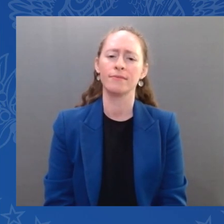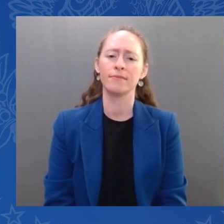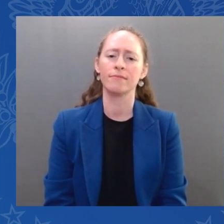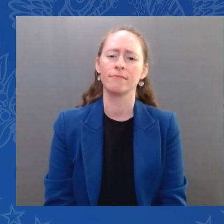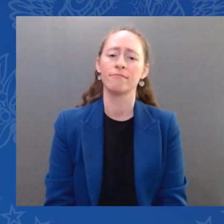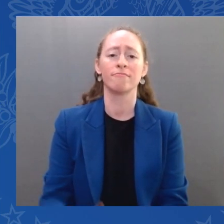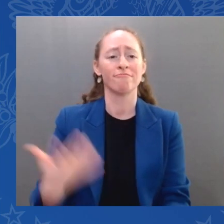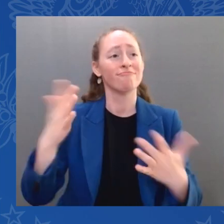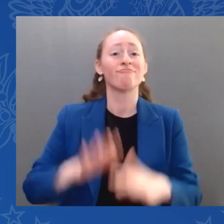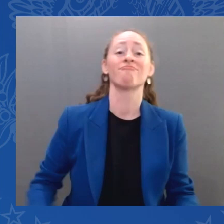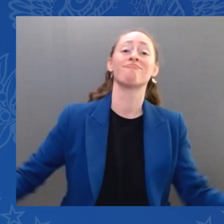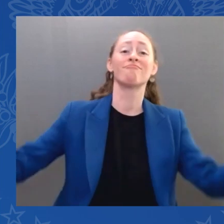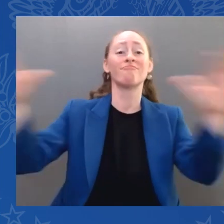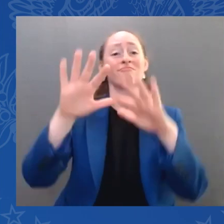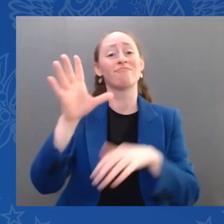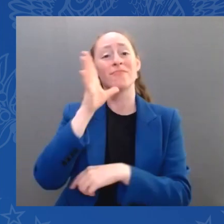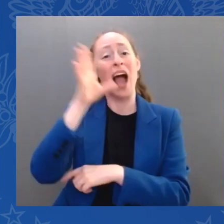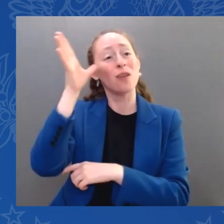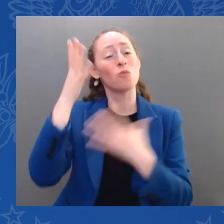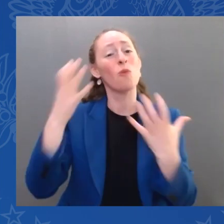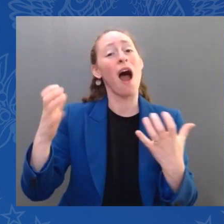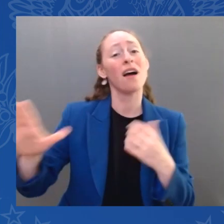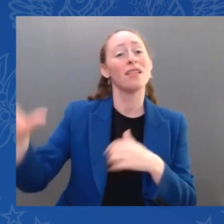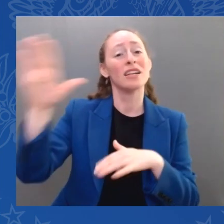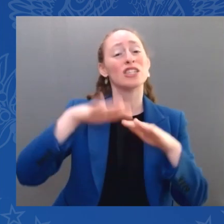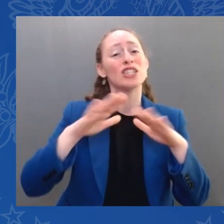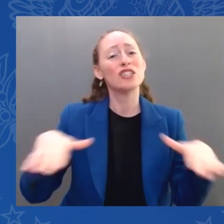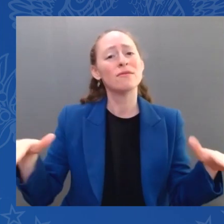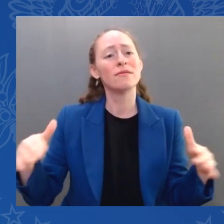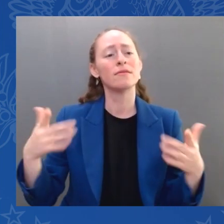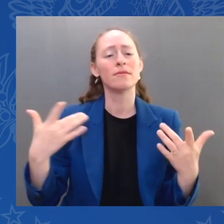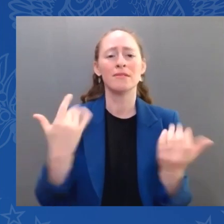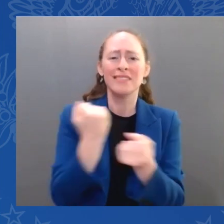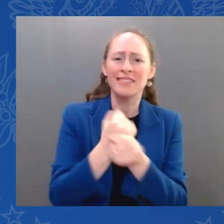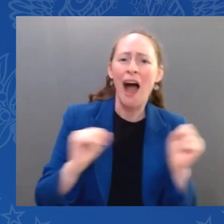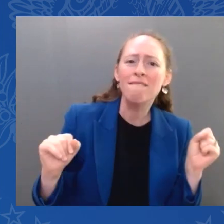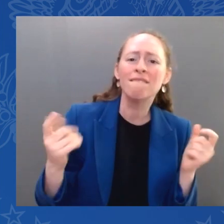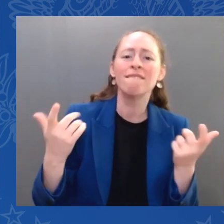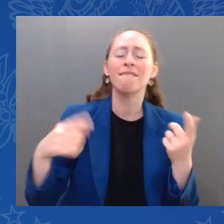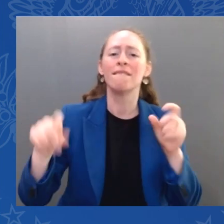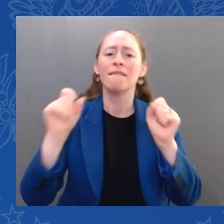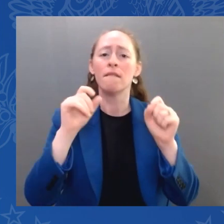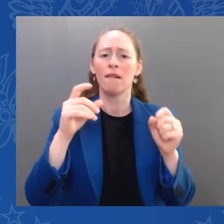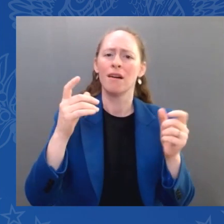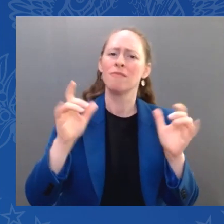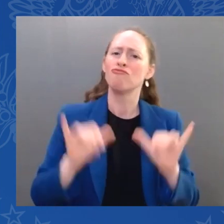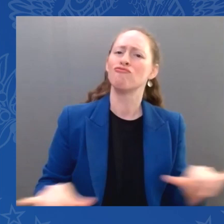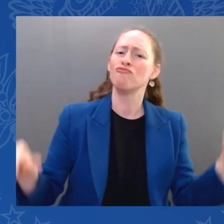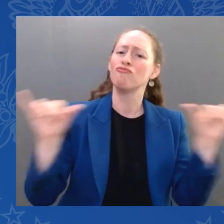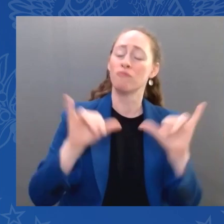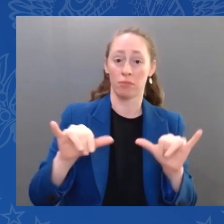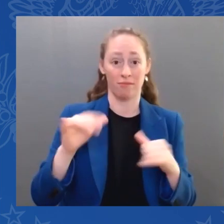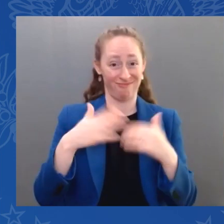in a community where children do not want to return to school and parents want to send them there with the fear of a future attack.